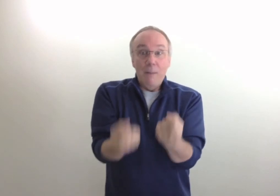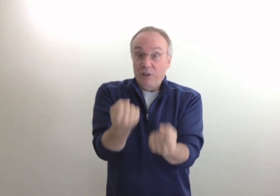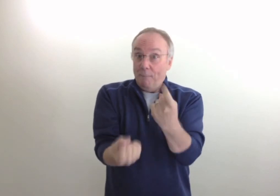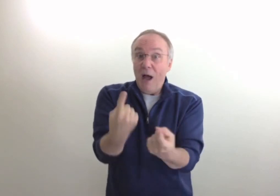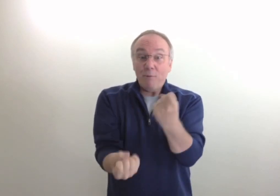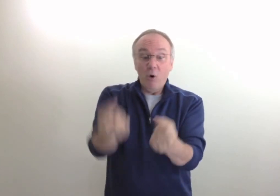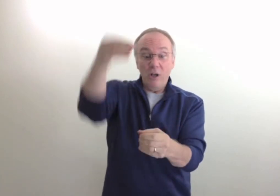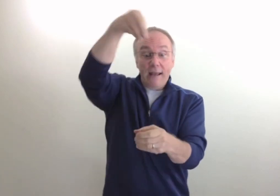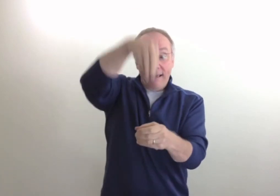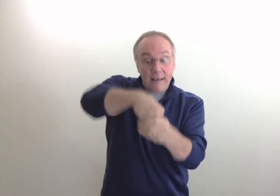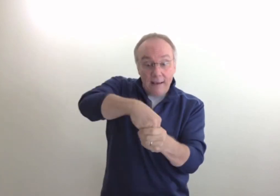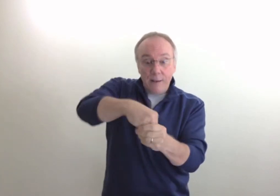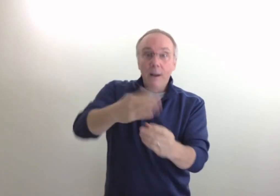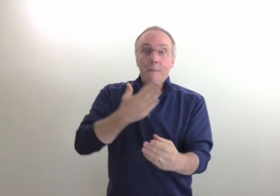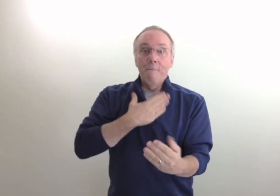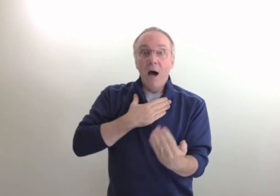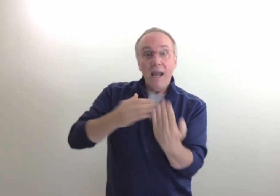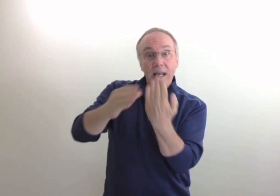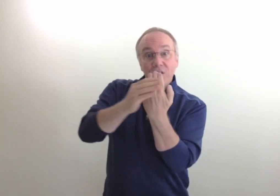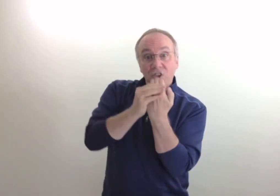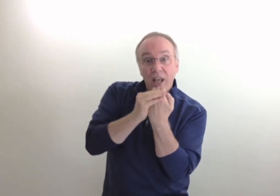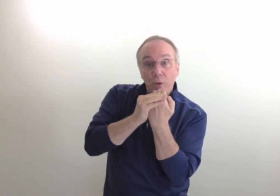I put the popcorn in my sandwich!